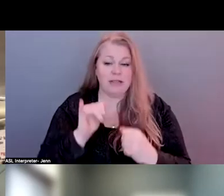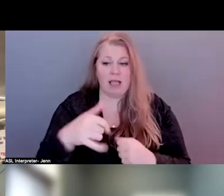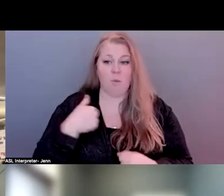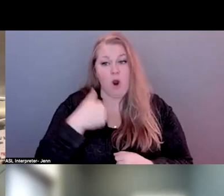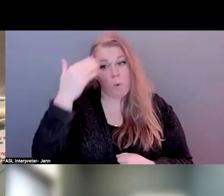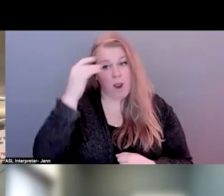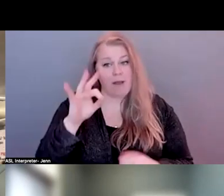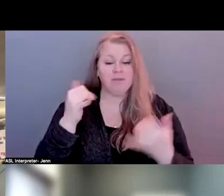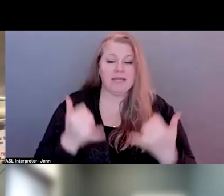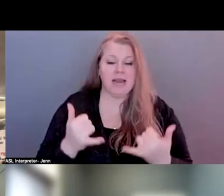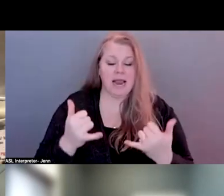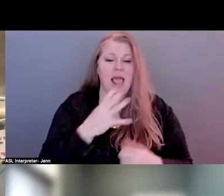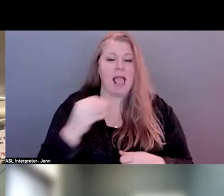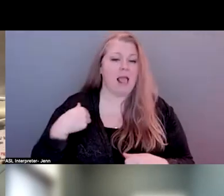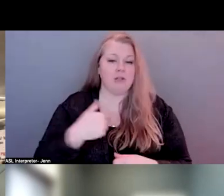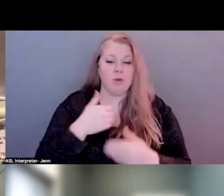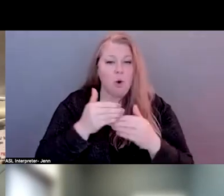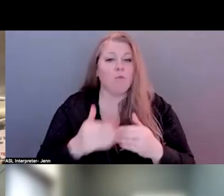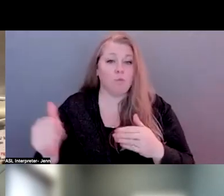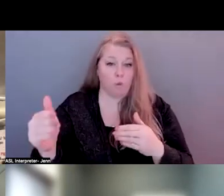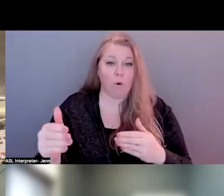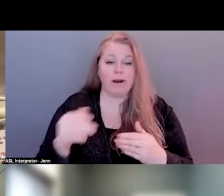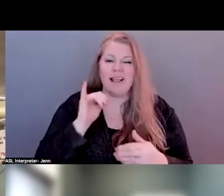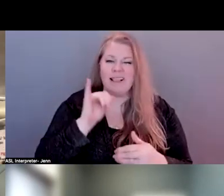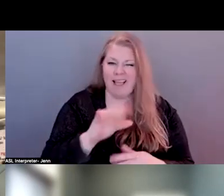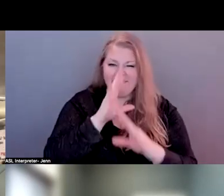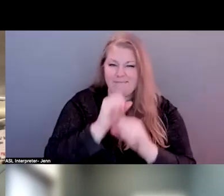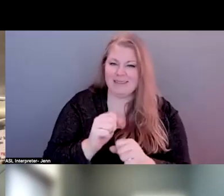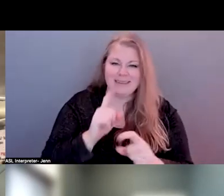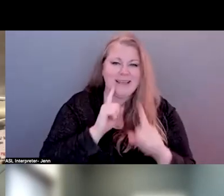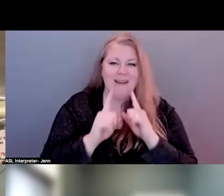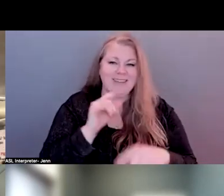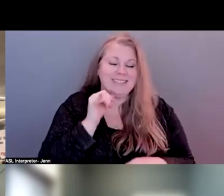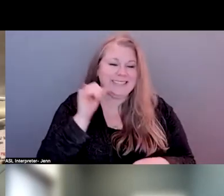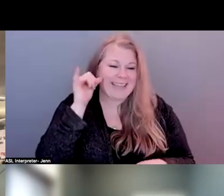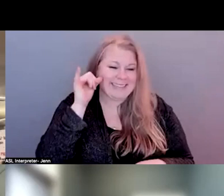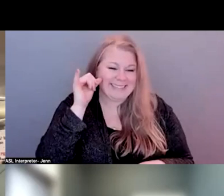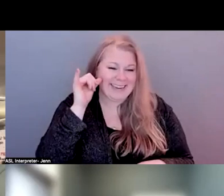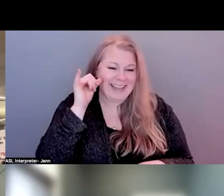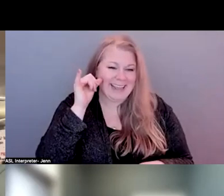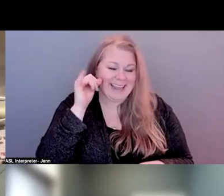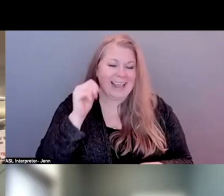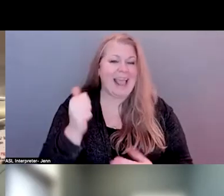as we project forward, especially given the fascinating conversation yesterday, you know, anything from enhanced